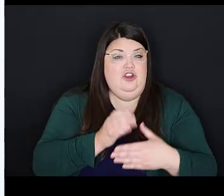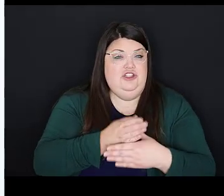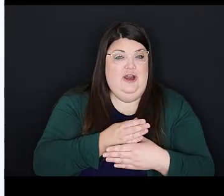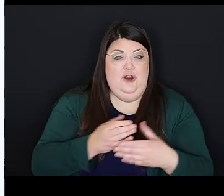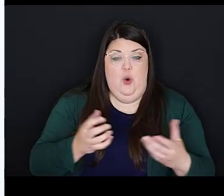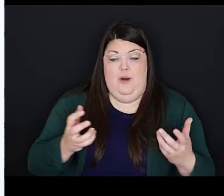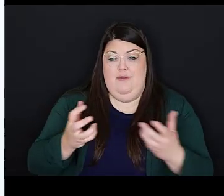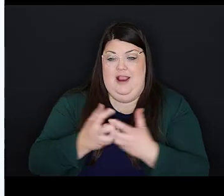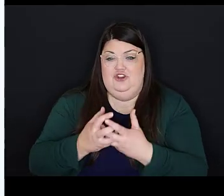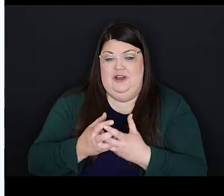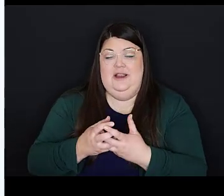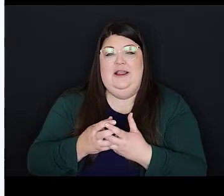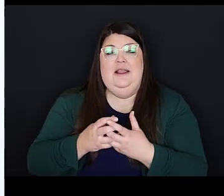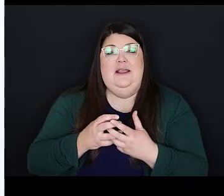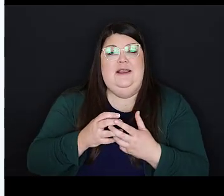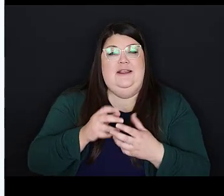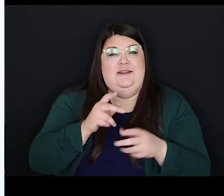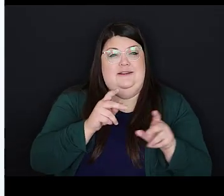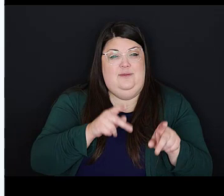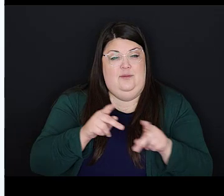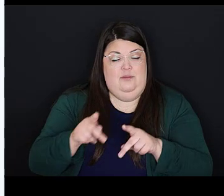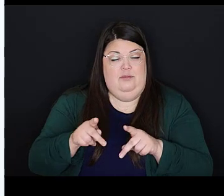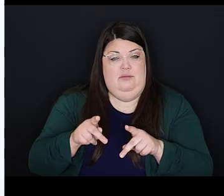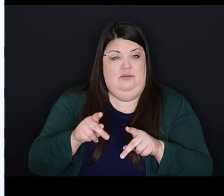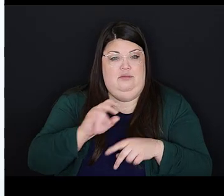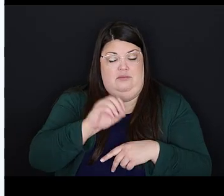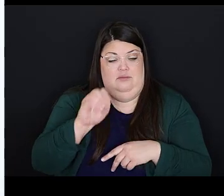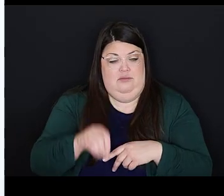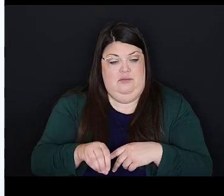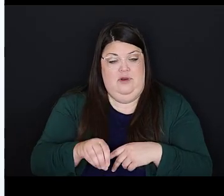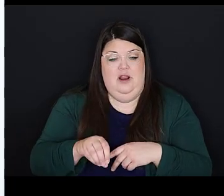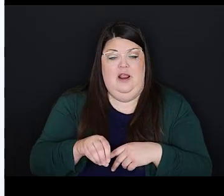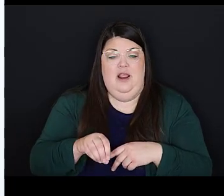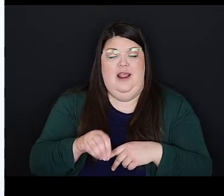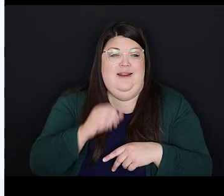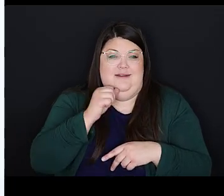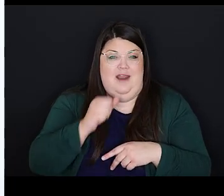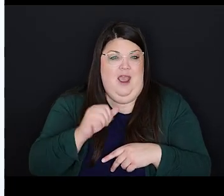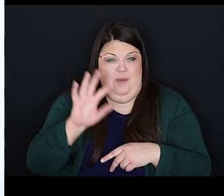of project/program costs not borne by the Federal government. The terms are used